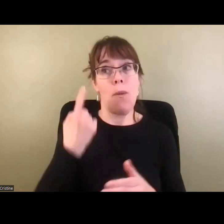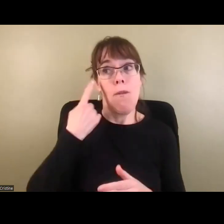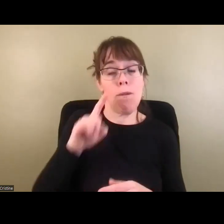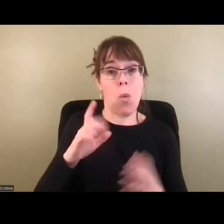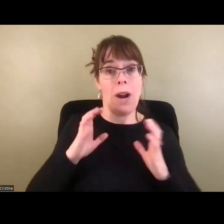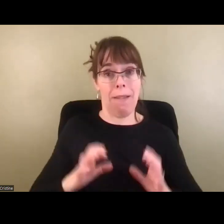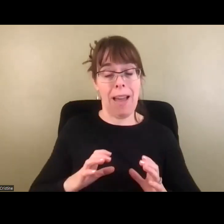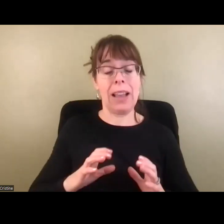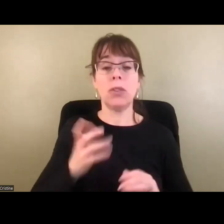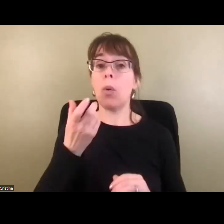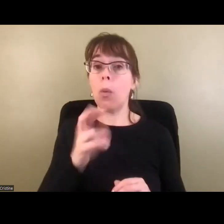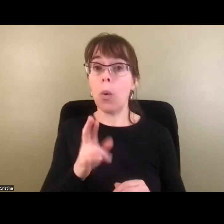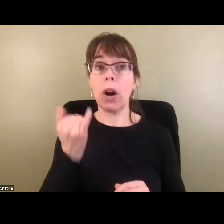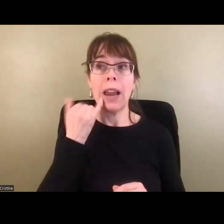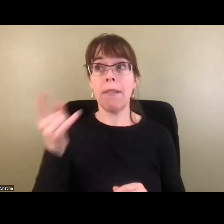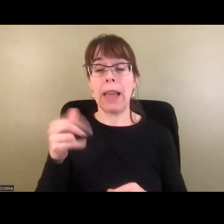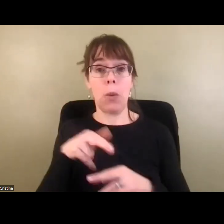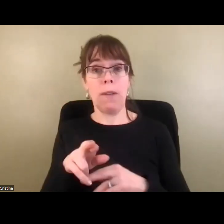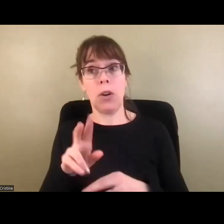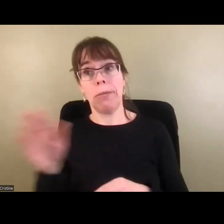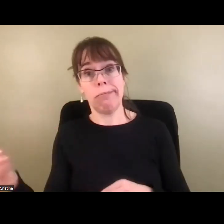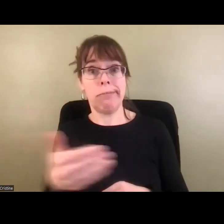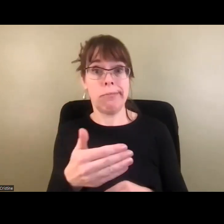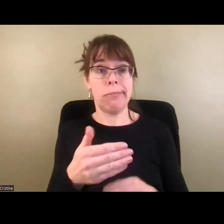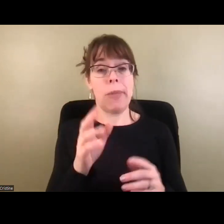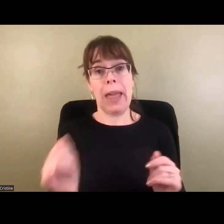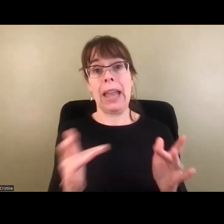or if somebody will prefer you know here's how they can get a hold of us directly as well.